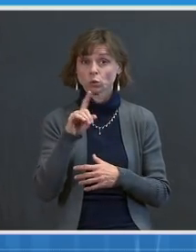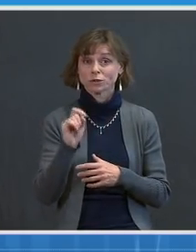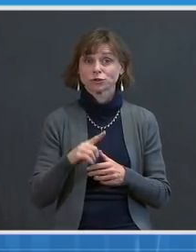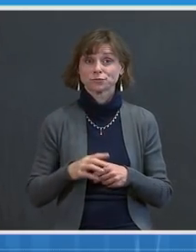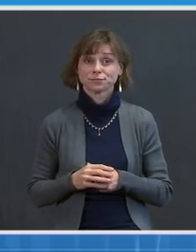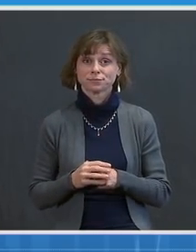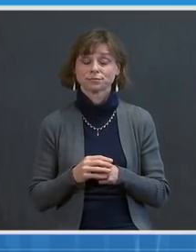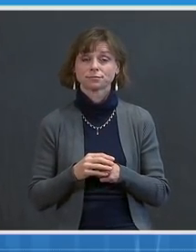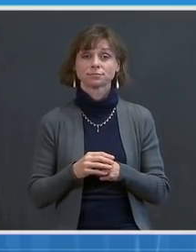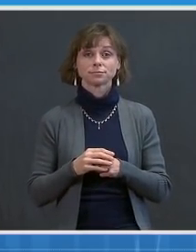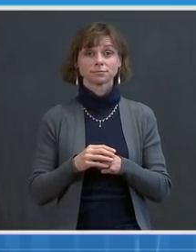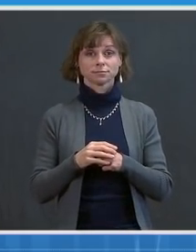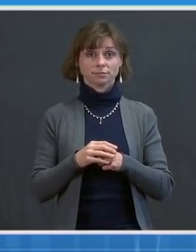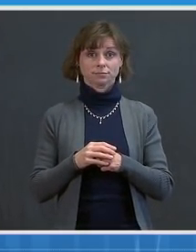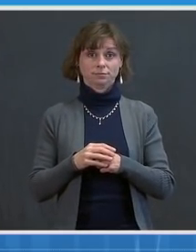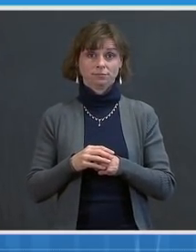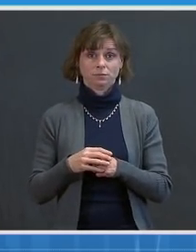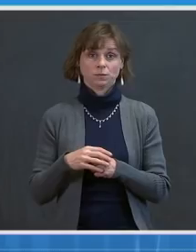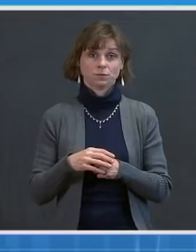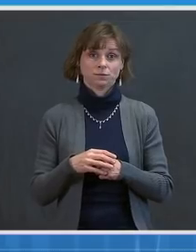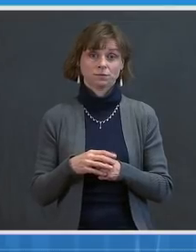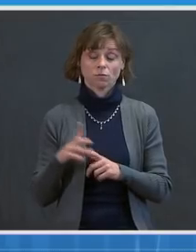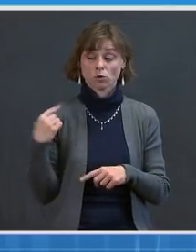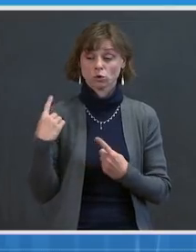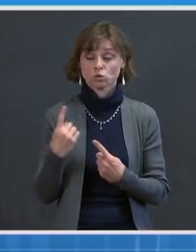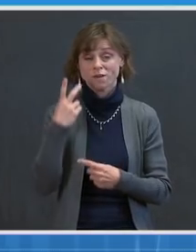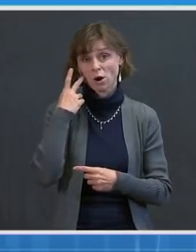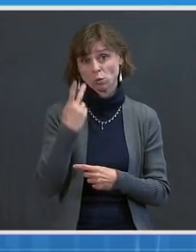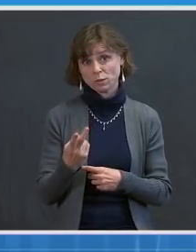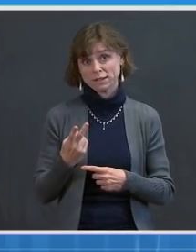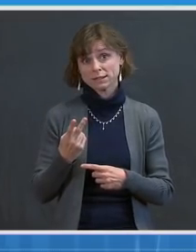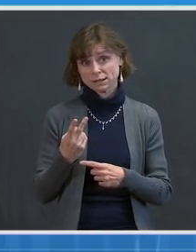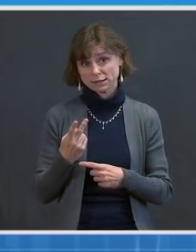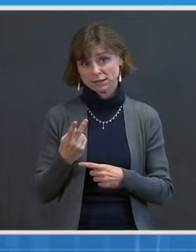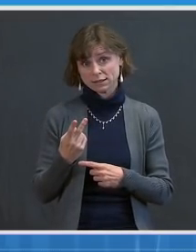What we have seen is that we have surges after people start traveling.